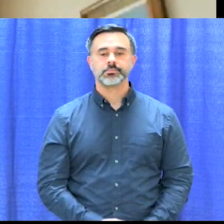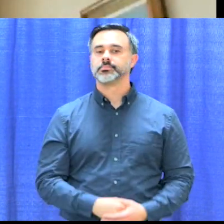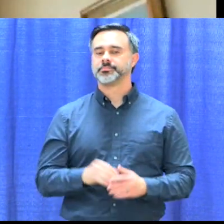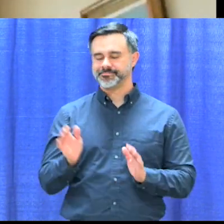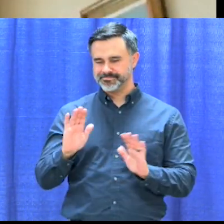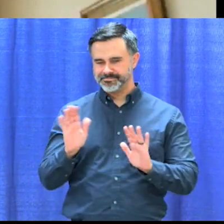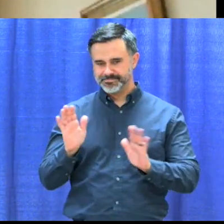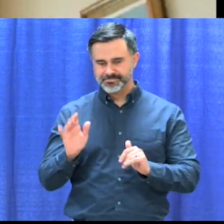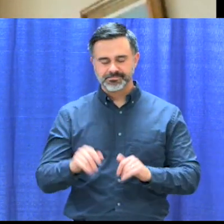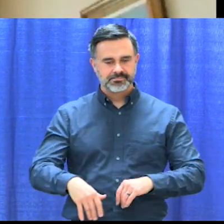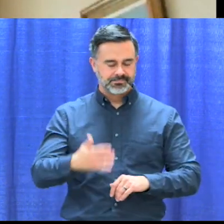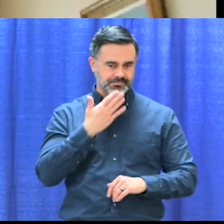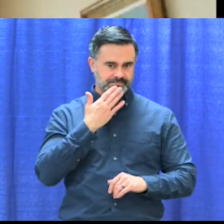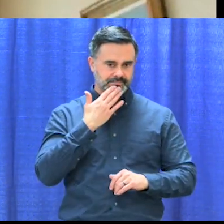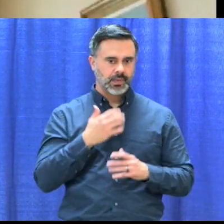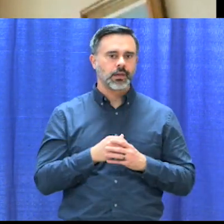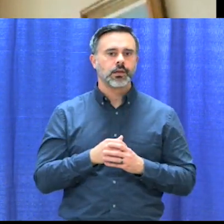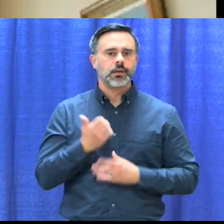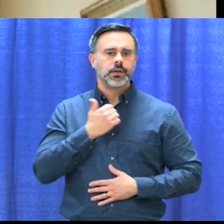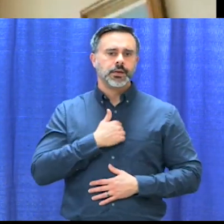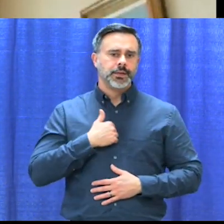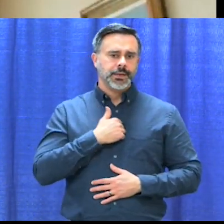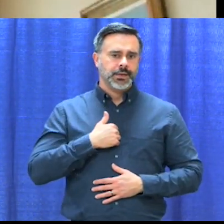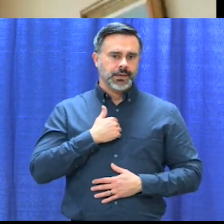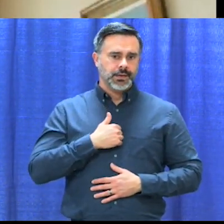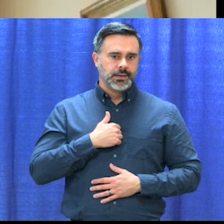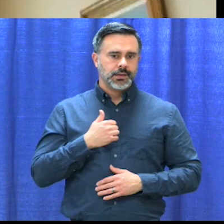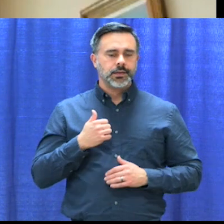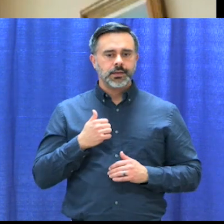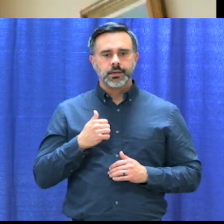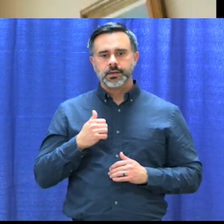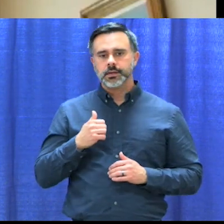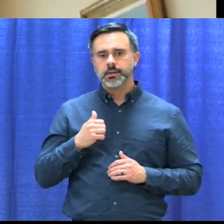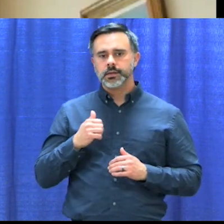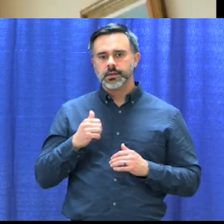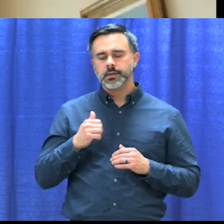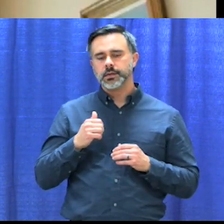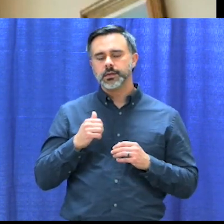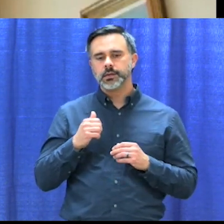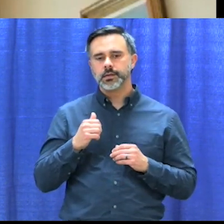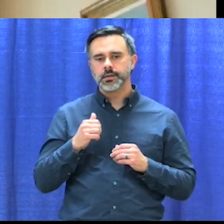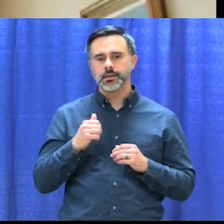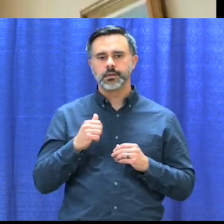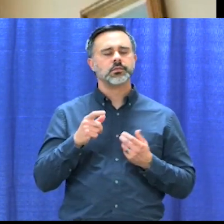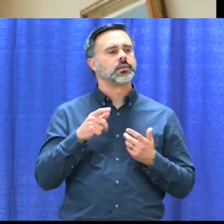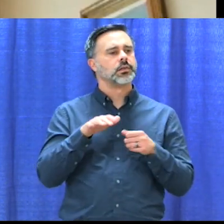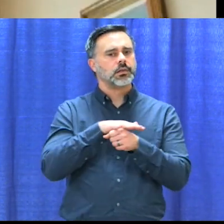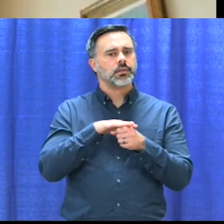Hi thank you very much. I'm sorry I have numerous providers in my district from Comcast, AT&T and Frontier.